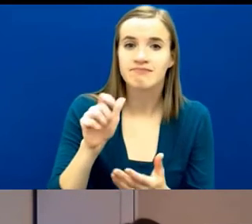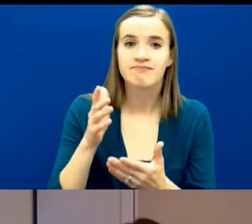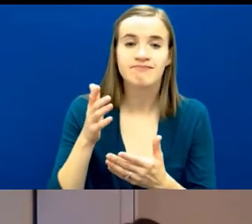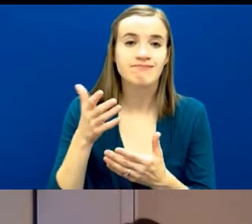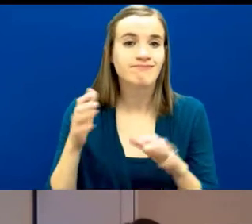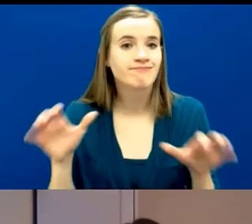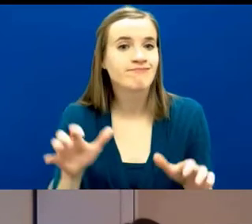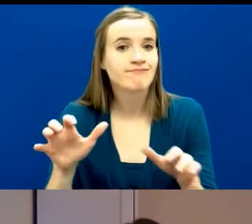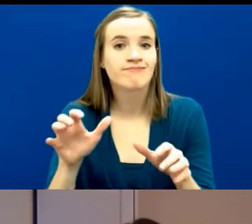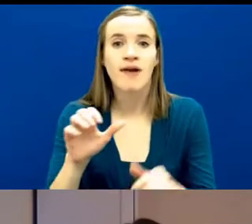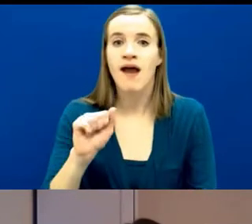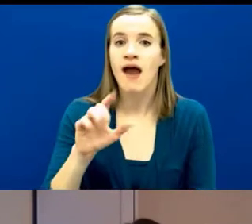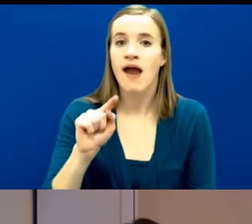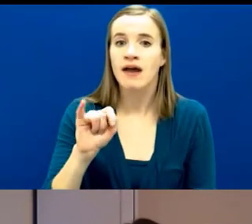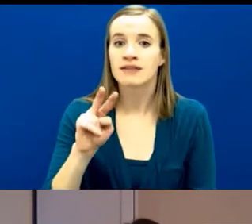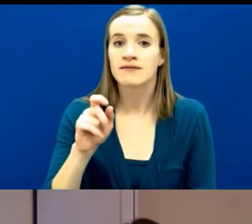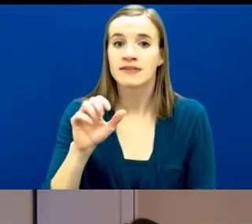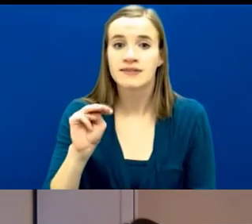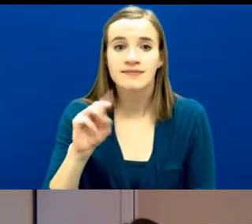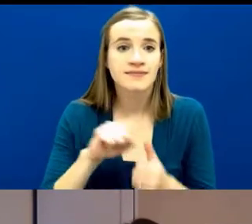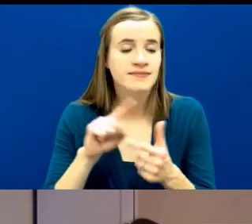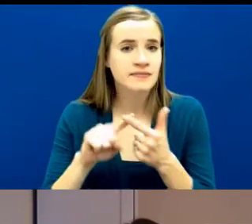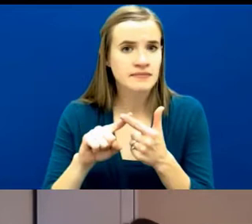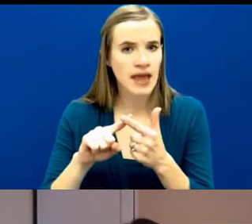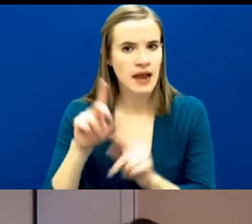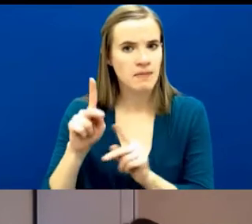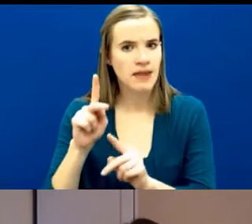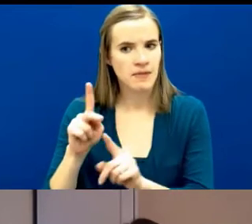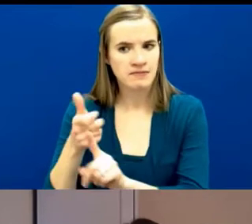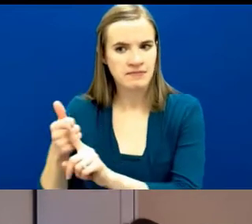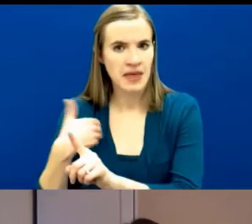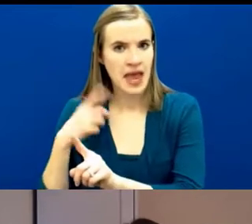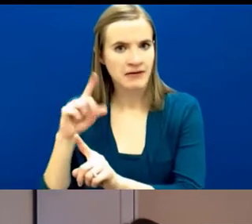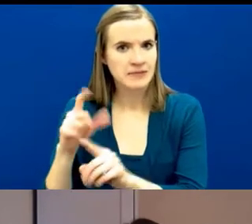being visible. And I'm not sure if it's, if I'm just noticing them, because I'm